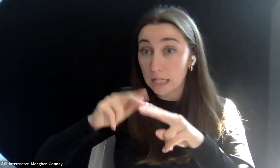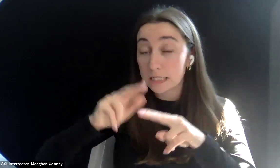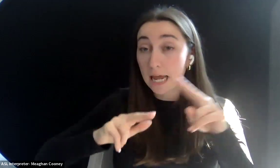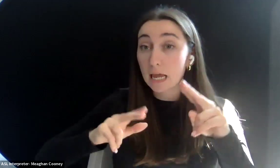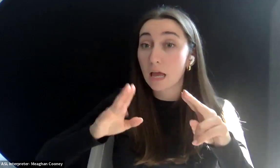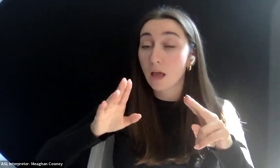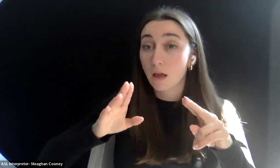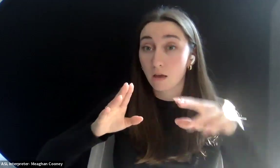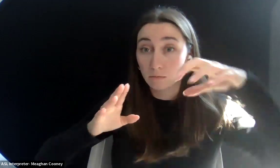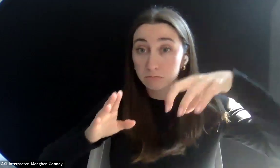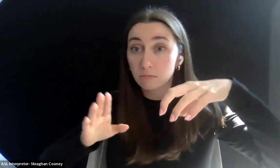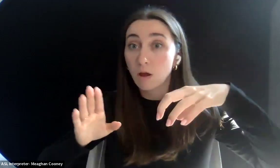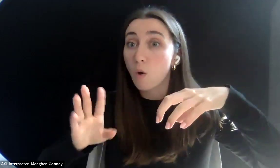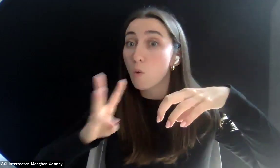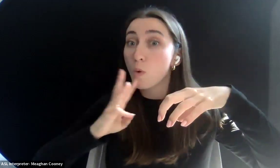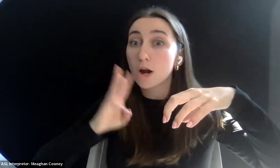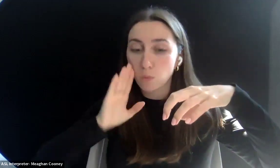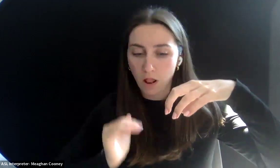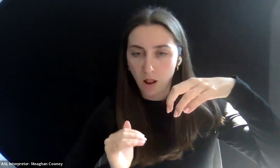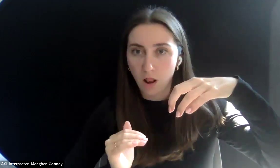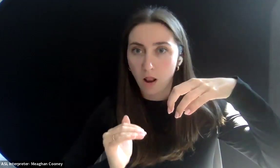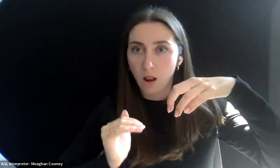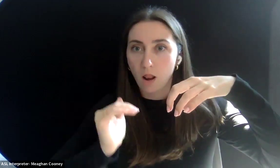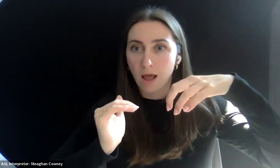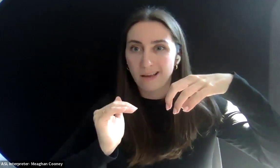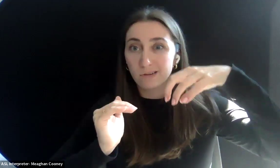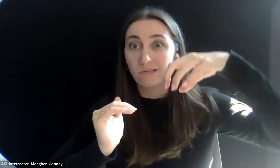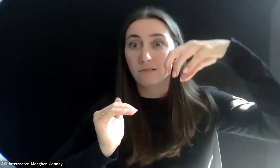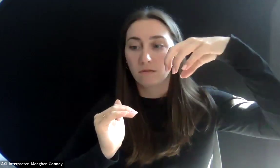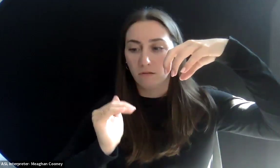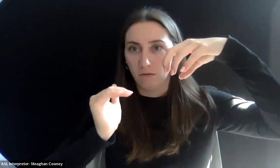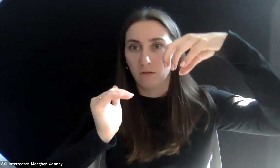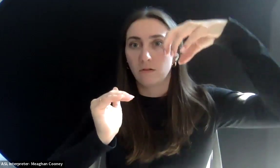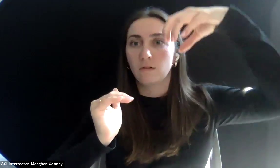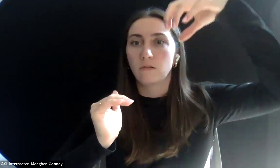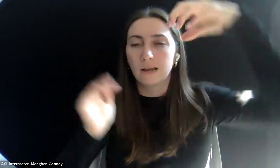water elevations come and to compare the building elevations to those values.